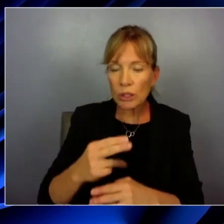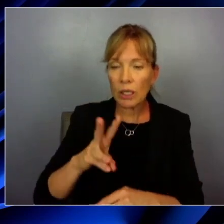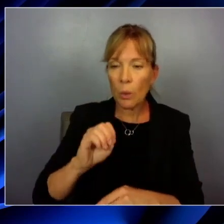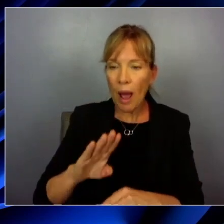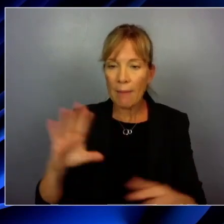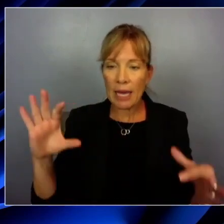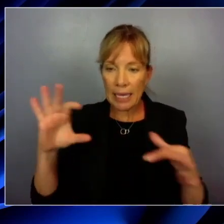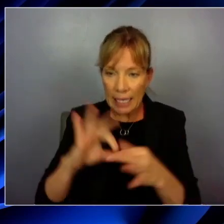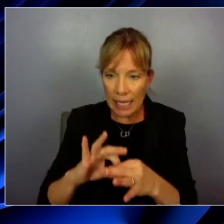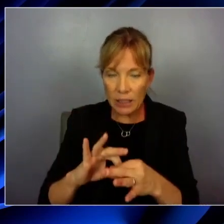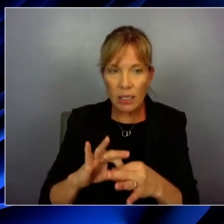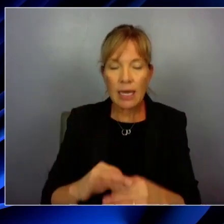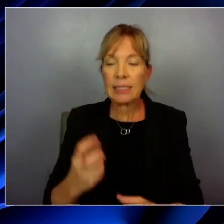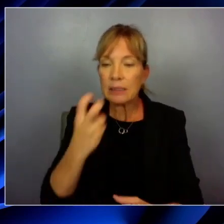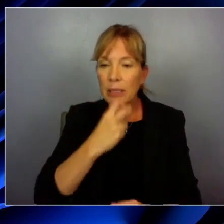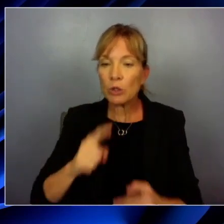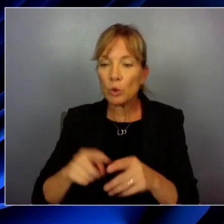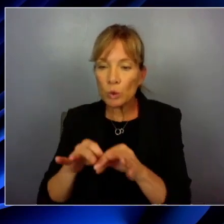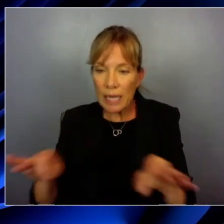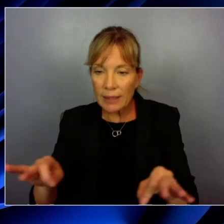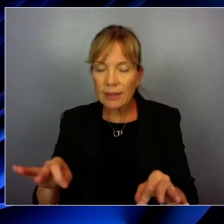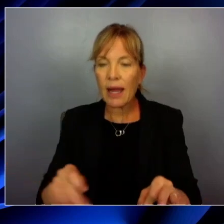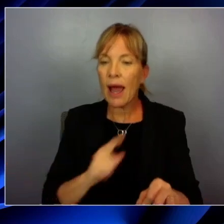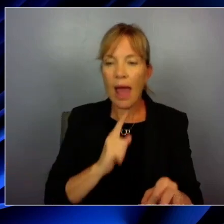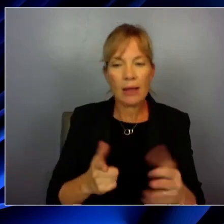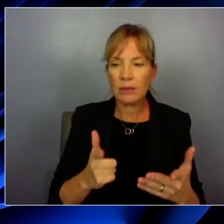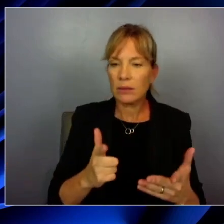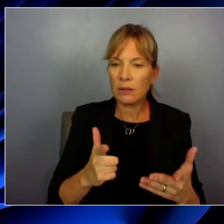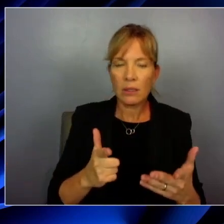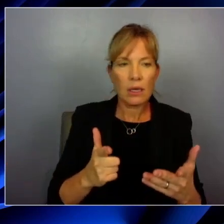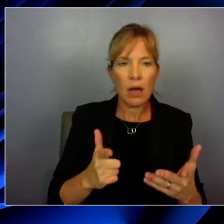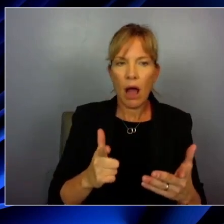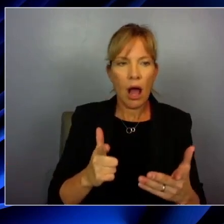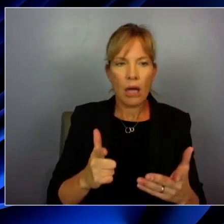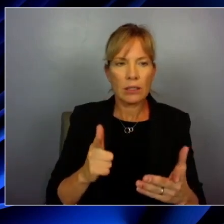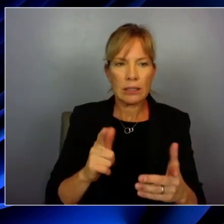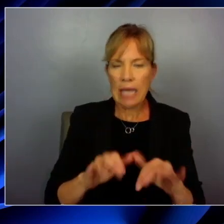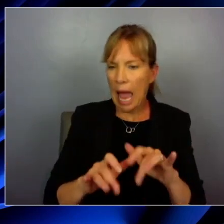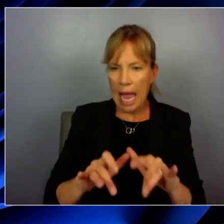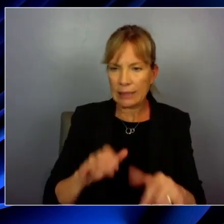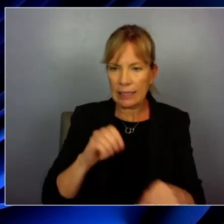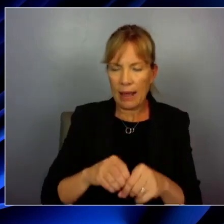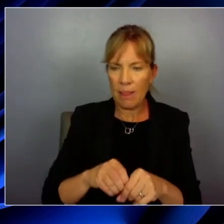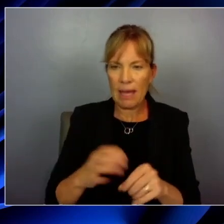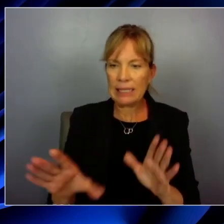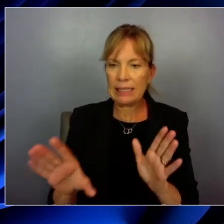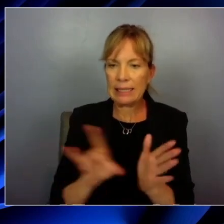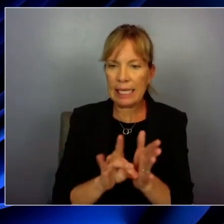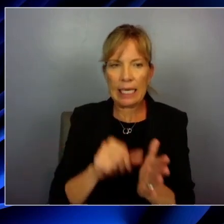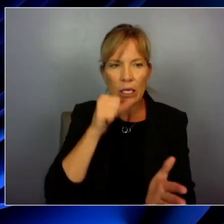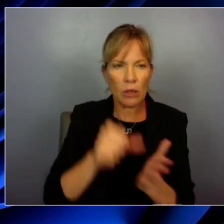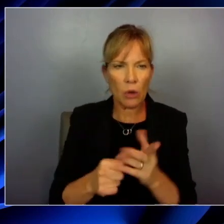and straight away with pumping tons of text right here into this sticky note. So you've got a sticky note application up.